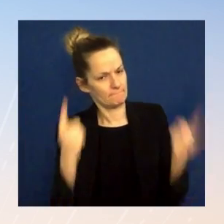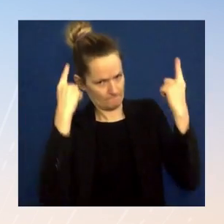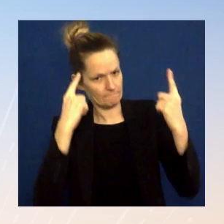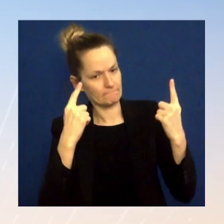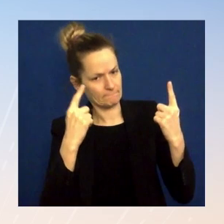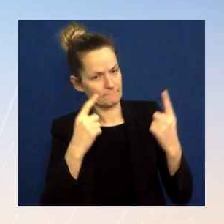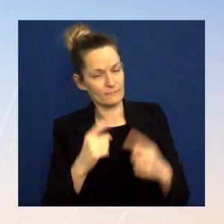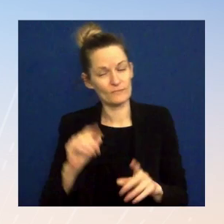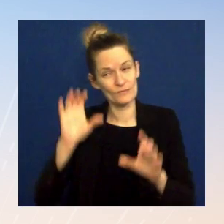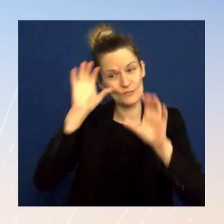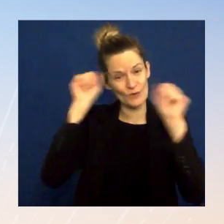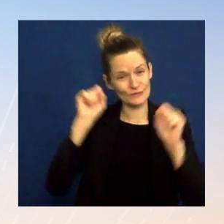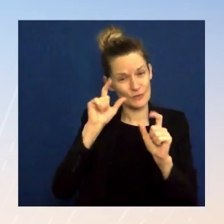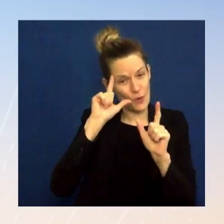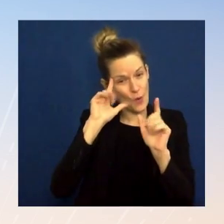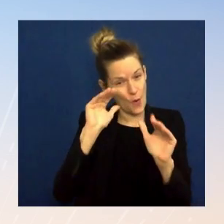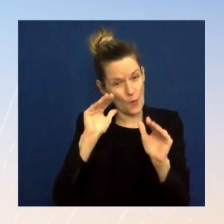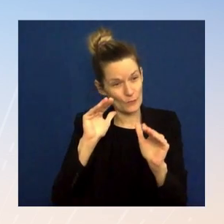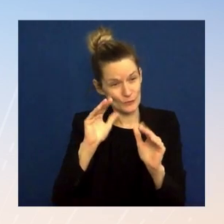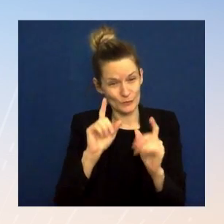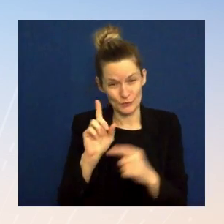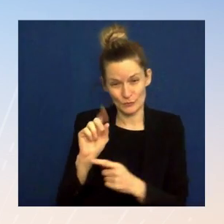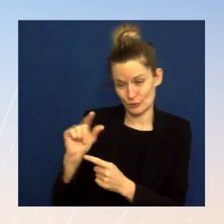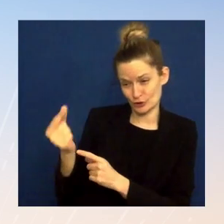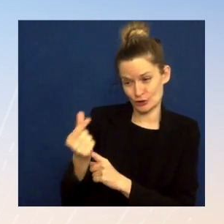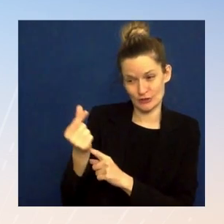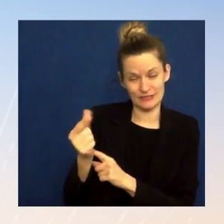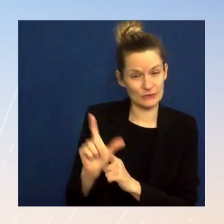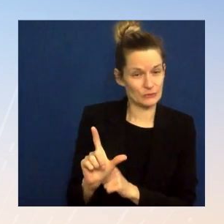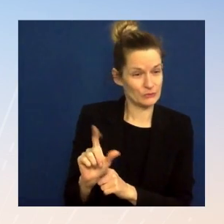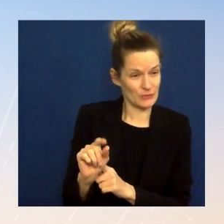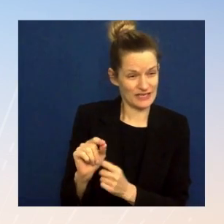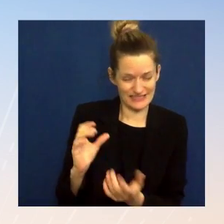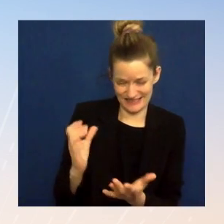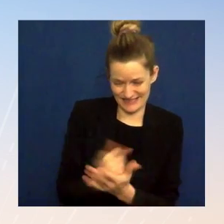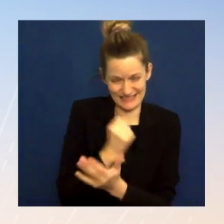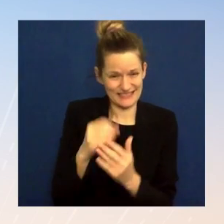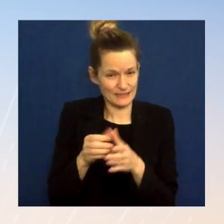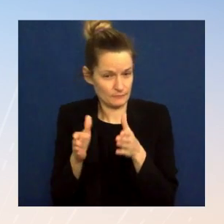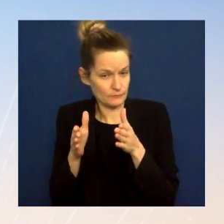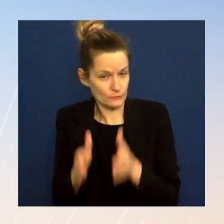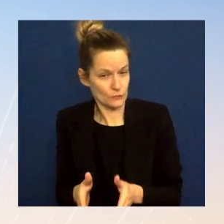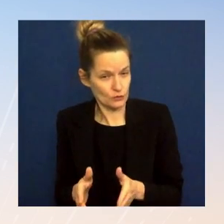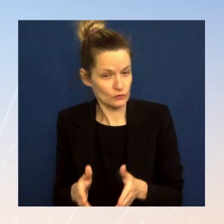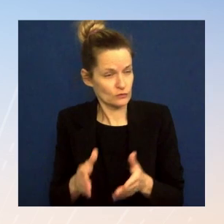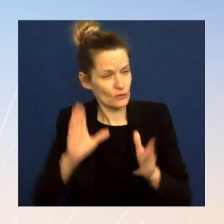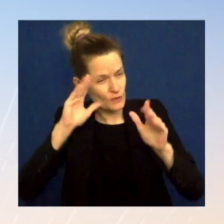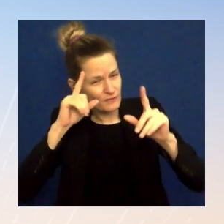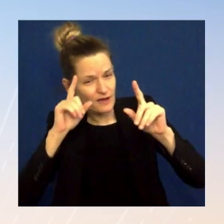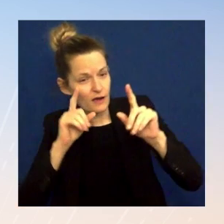is have the opportunity to get key countries aligned around some basics.